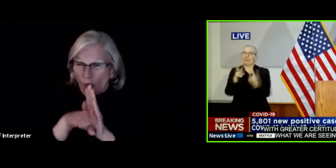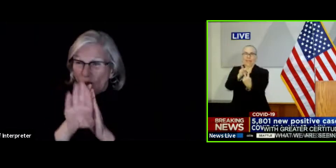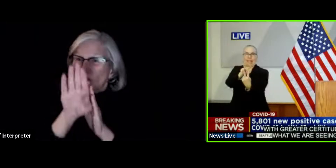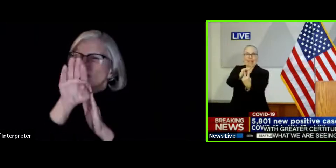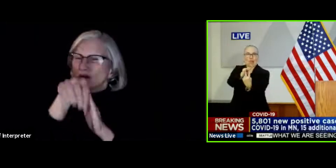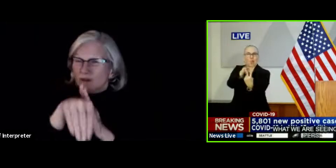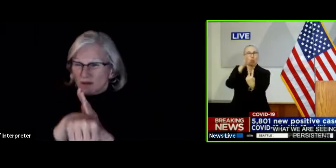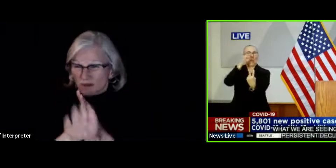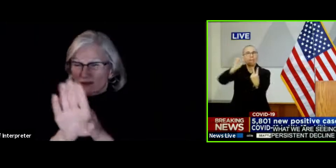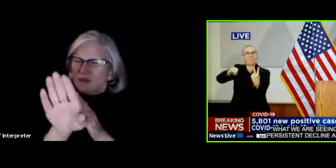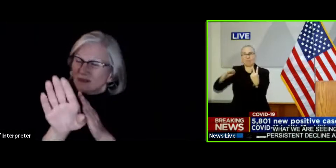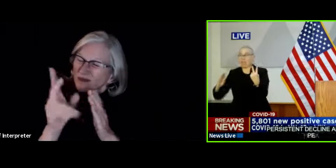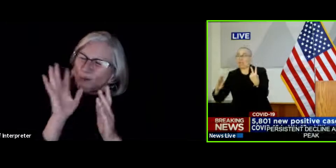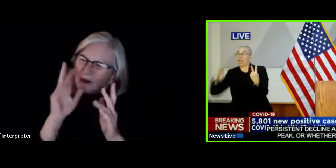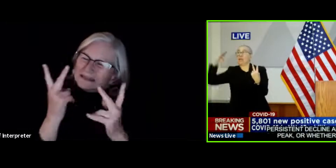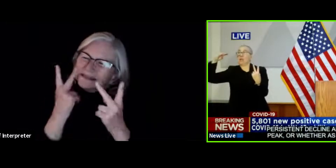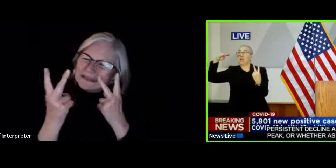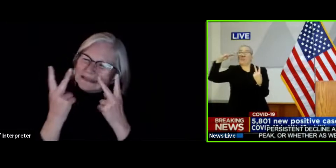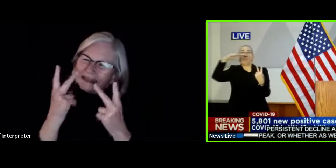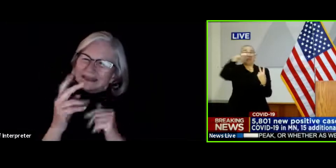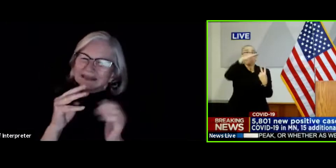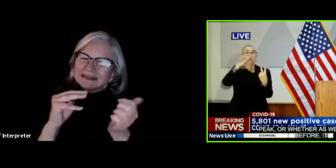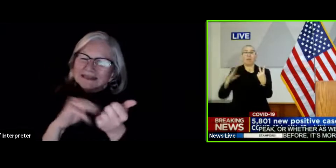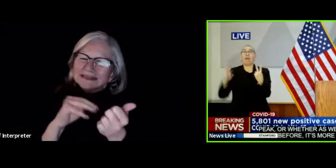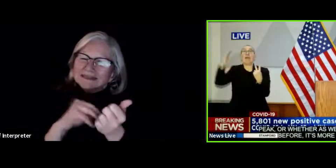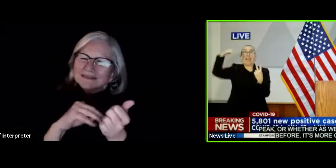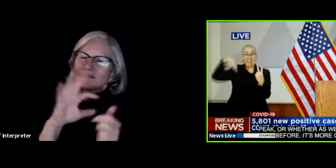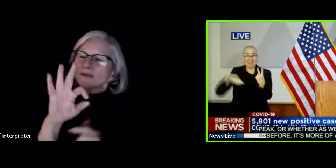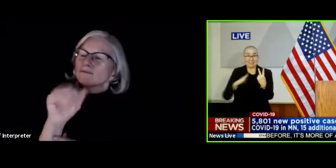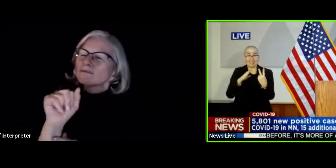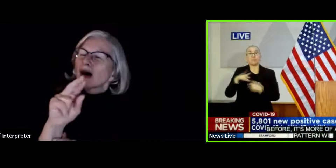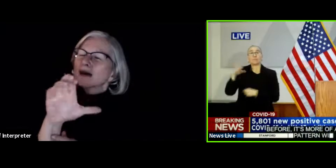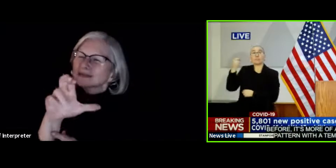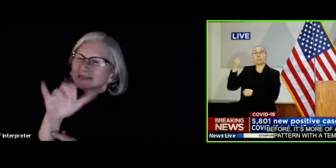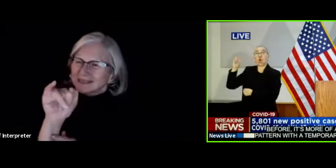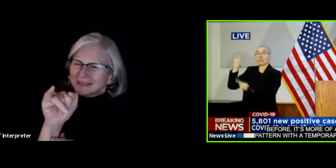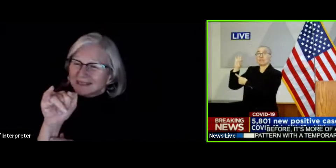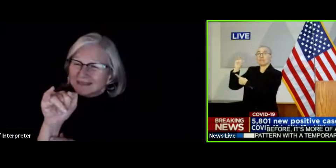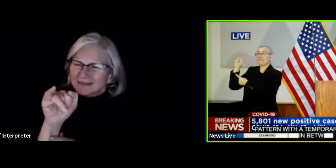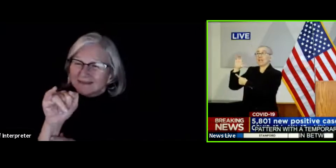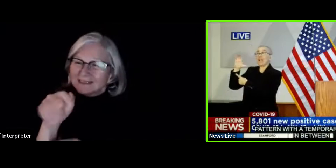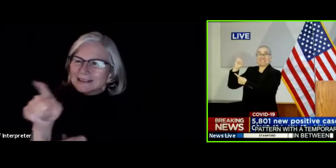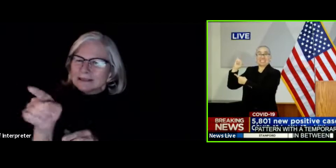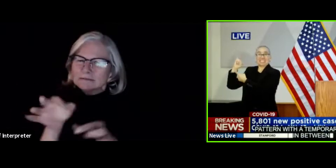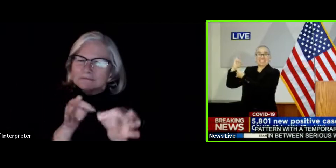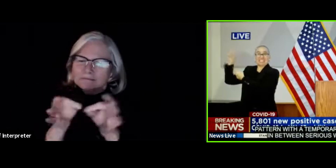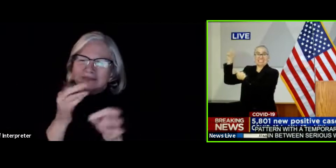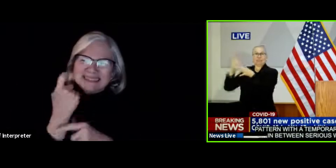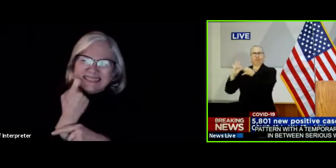FAUCI COMMENTING ON SOME OF THE NATIONAL NEWS SHOWS JUST THIS PAST WEEKEND THAT HE THINKS WE ARE LIKELY TO CONTINUE TO SEE